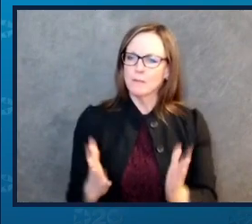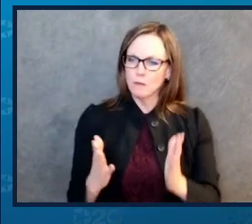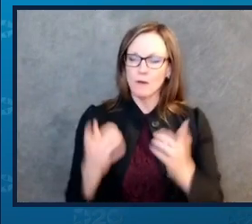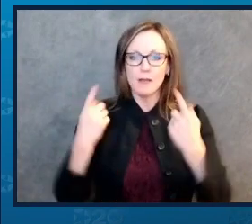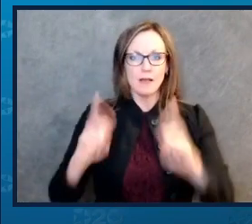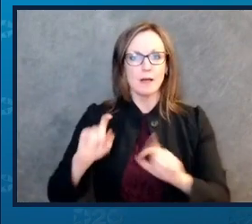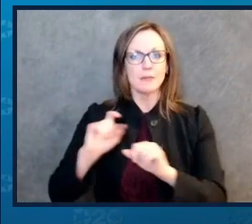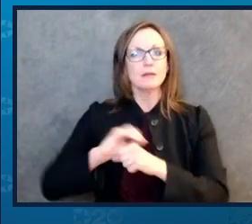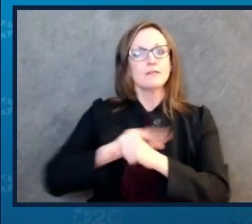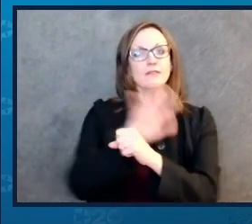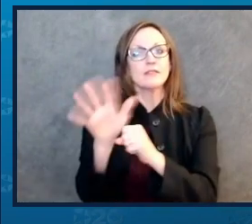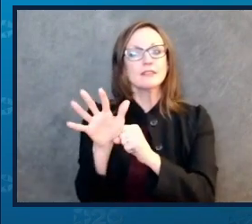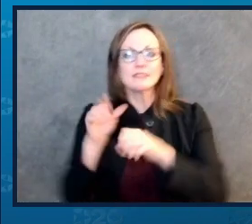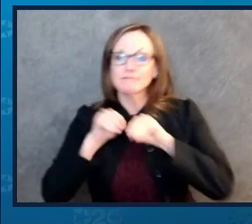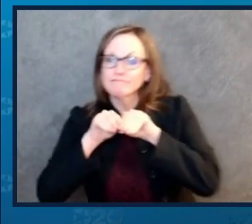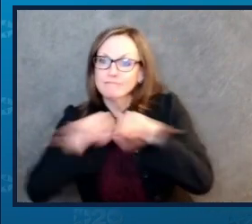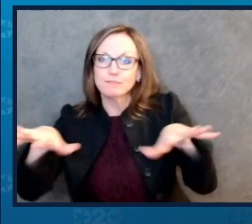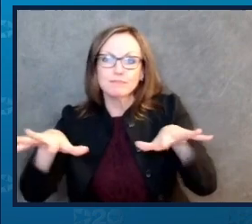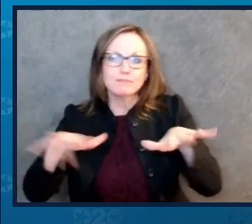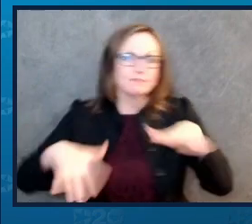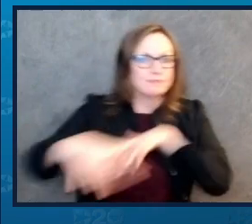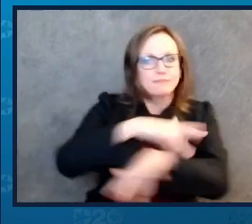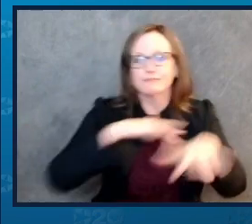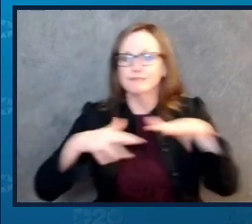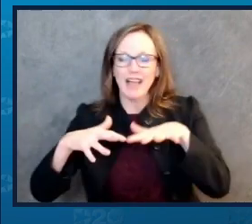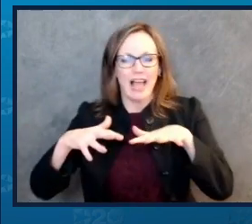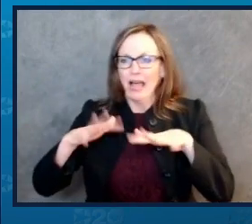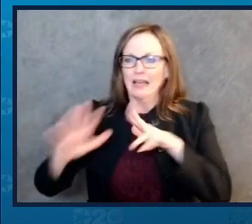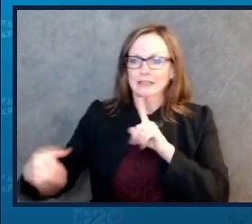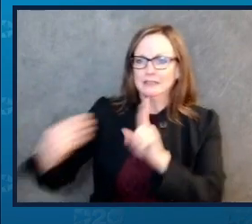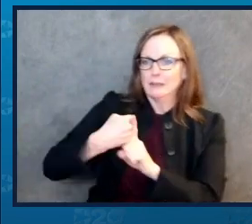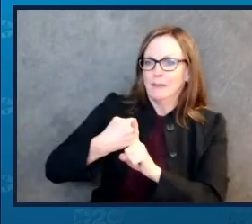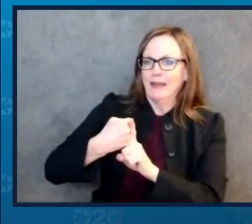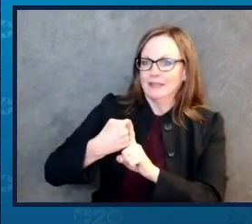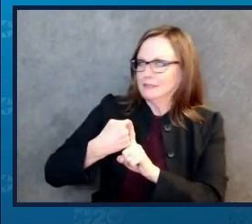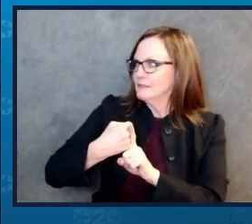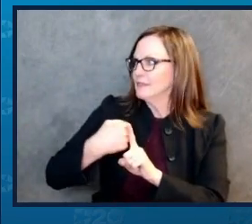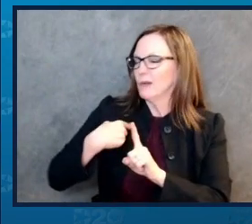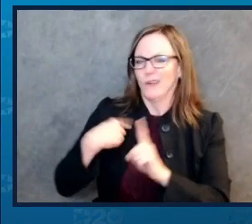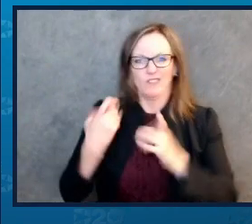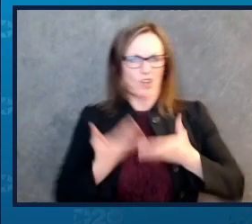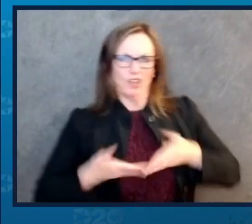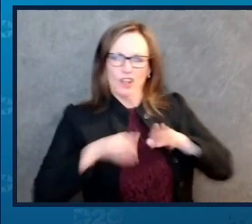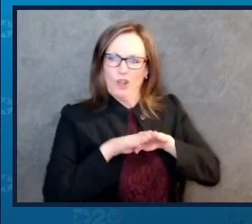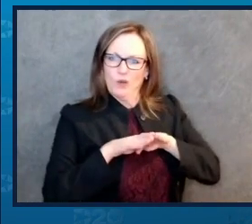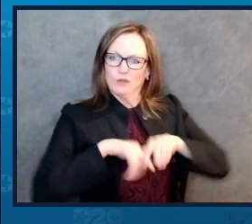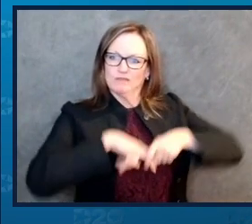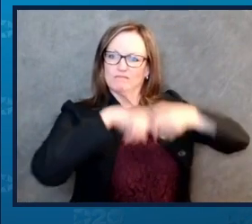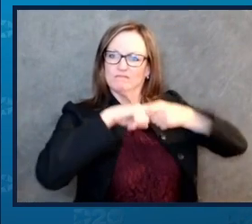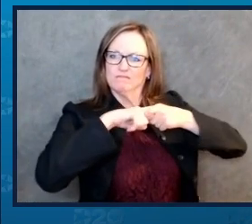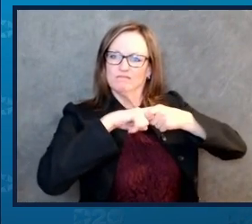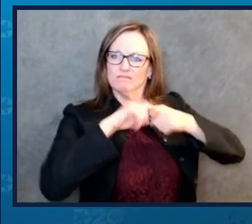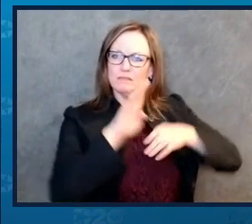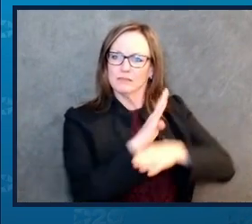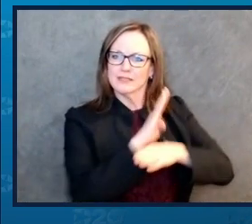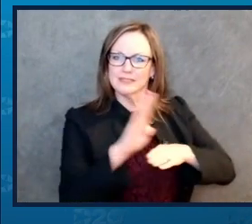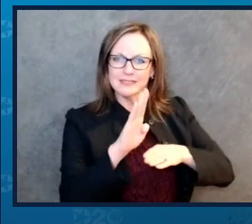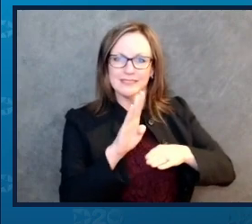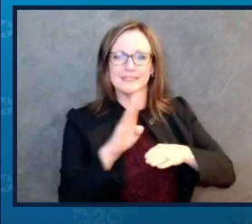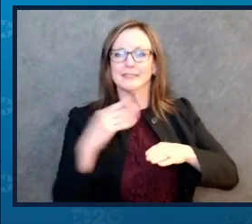I REMEMBER BEING SCARED AND BEING UNCERTAIN. WE SHUT DOWN LAST WEEK BECAUSE WE RAN OUT OF WORK.